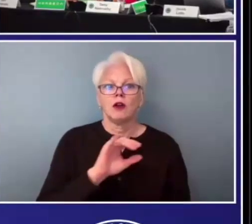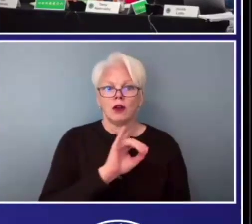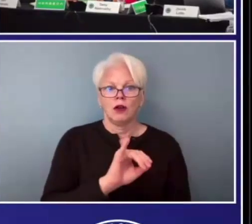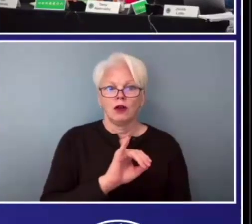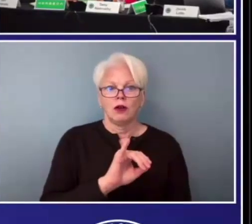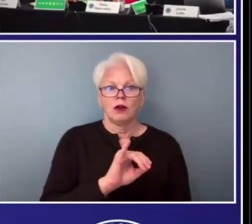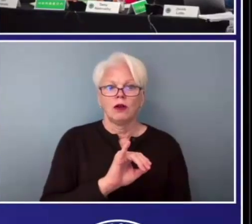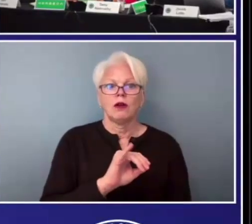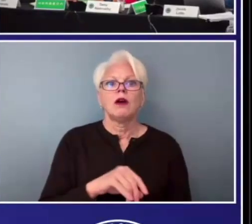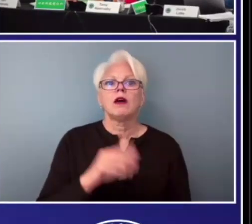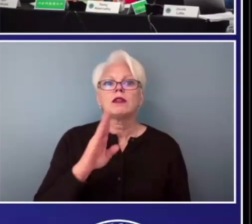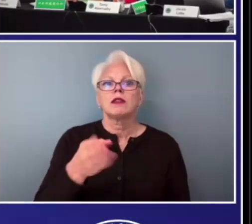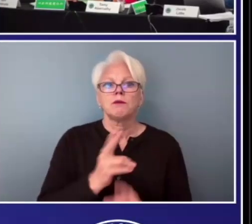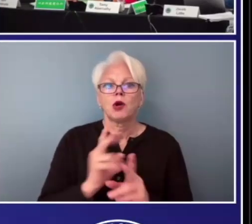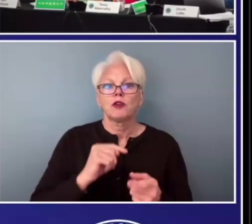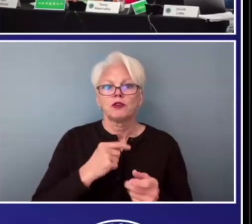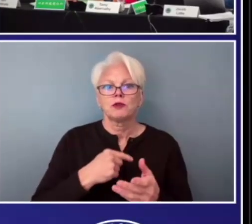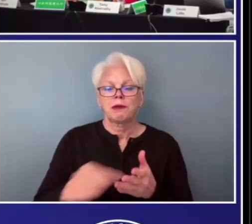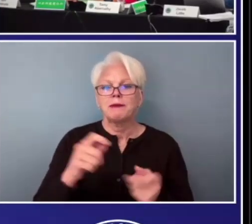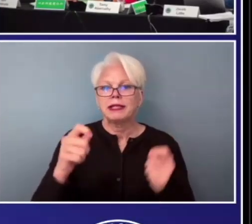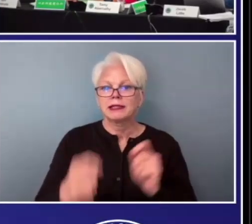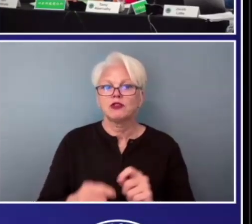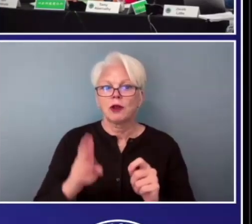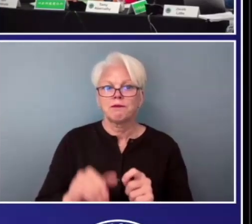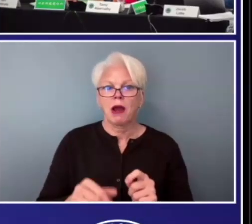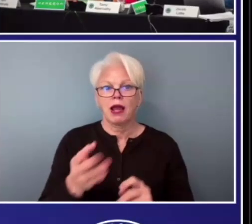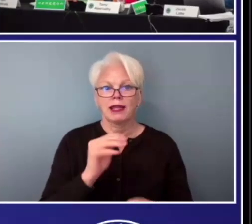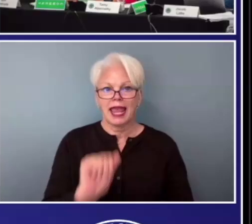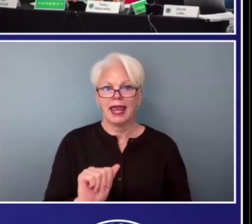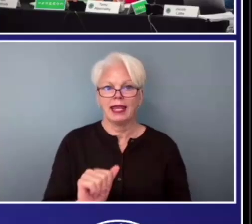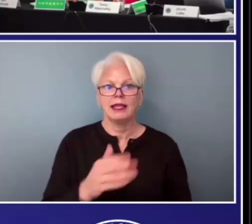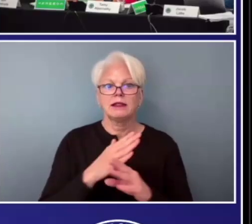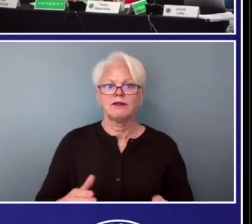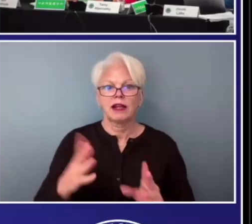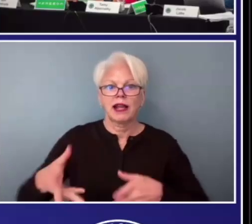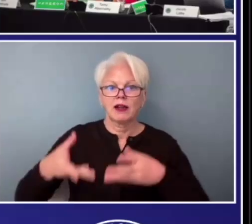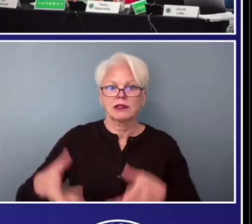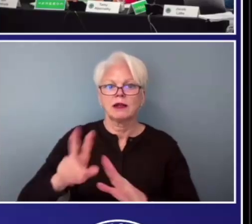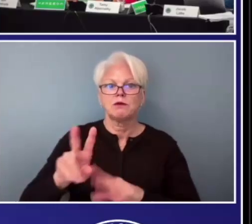adjusted by paragraph A, dividing the outstanding principal and interest balance of the borrower's eligible